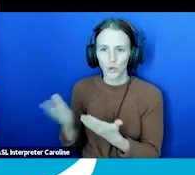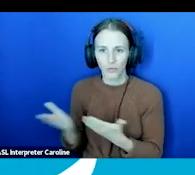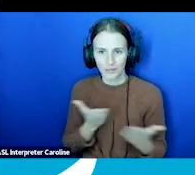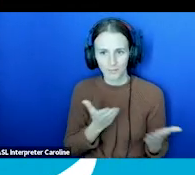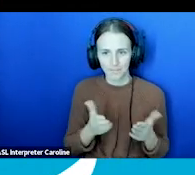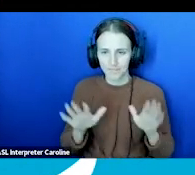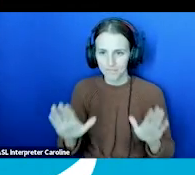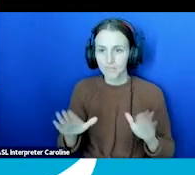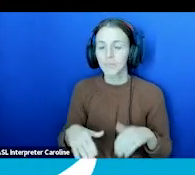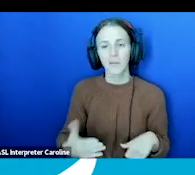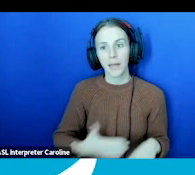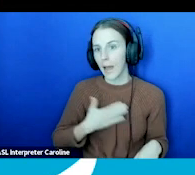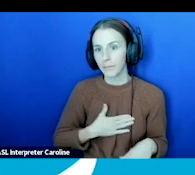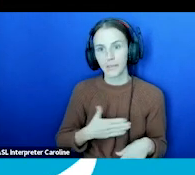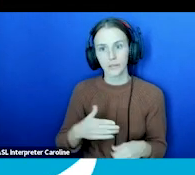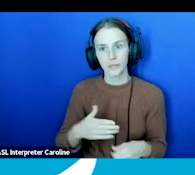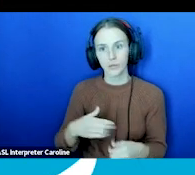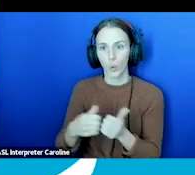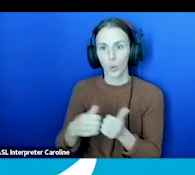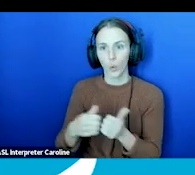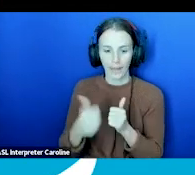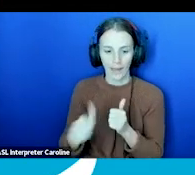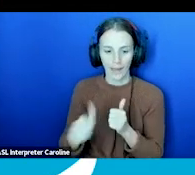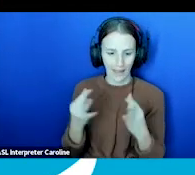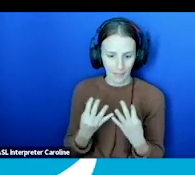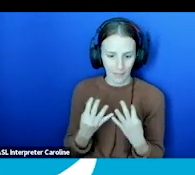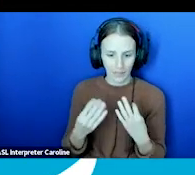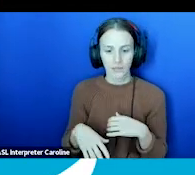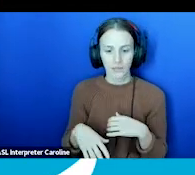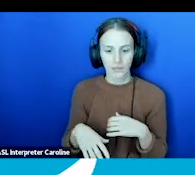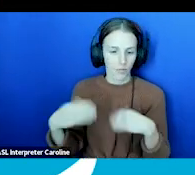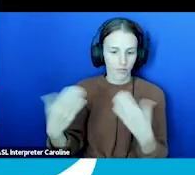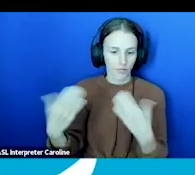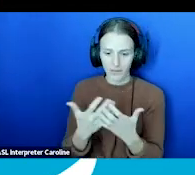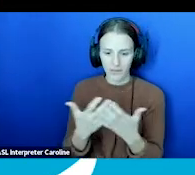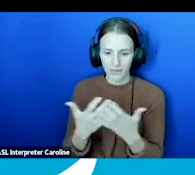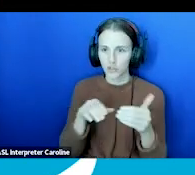CHANGING THAT CONVERSATION ABOUT HOW WE WORK TOGETHER BETWEEN THOSE TWO SERVICES. SO,